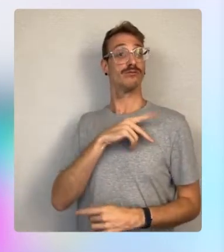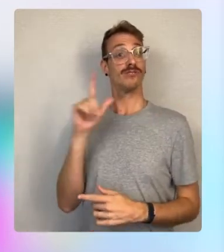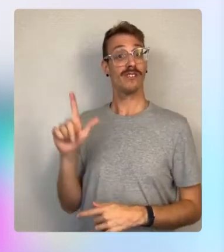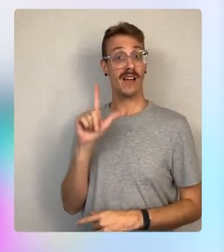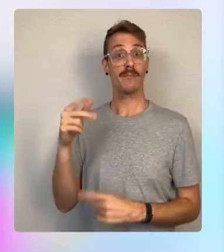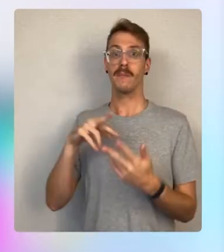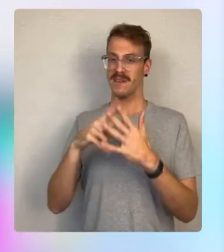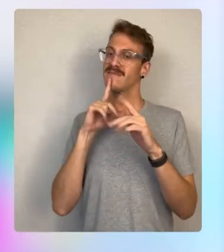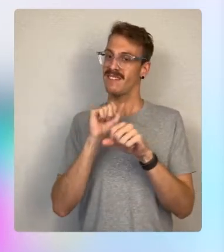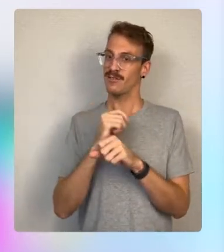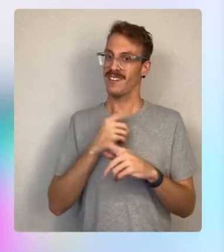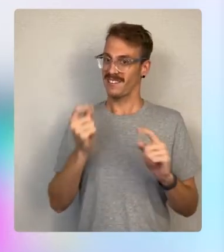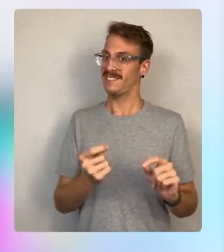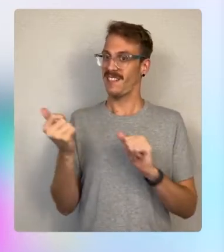so I can actually delete these.